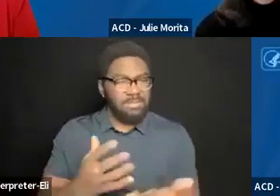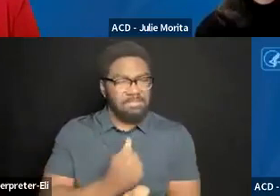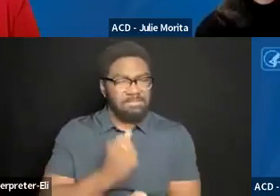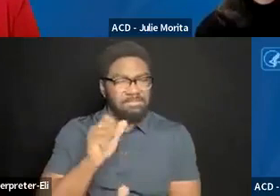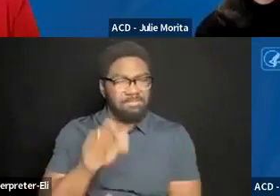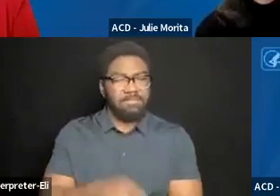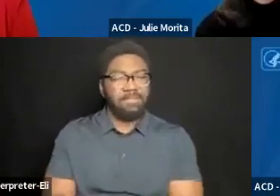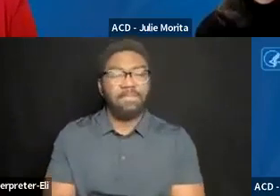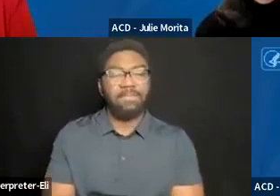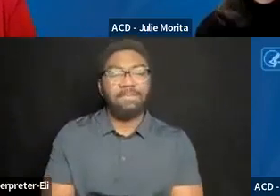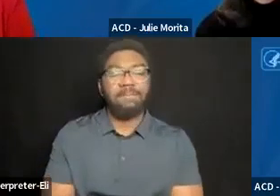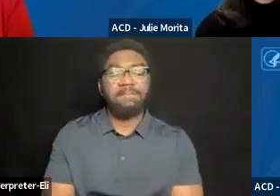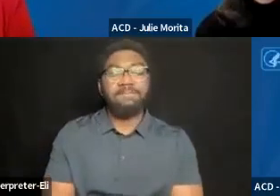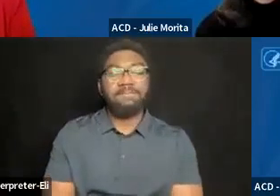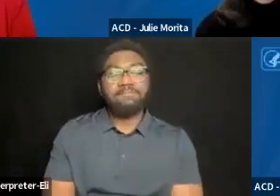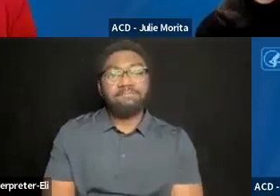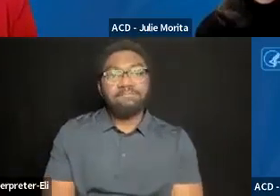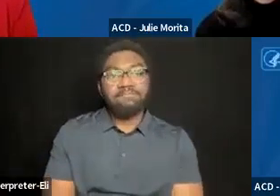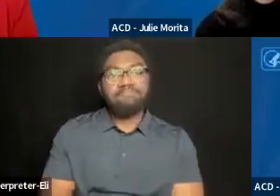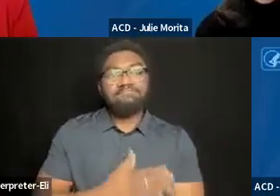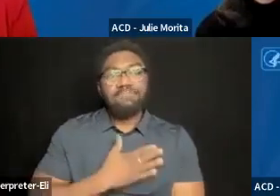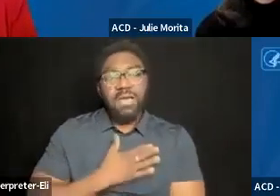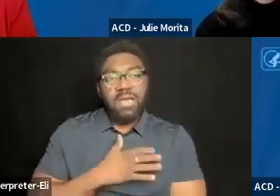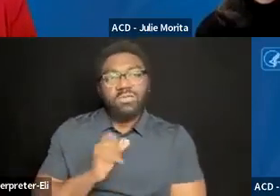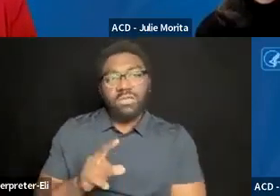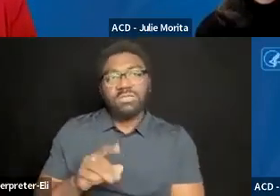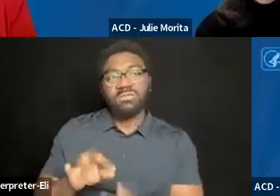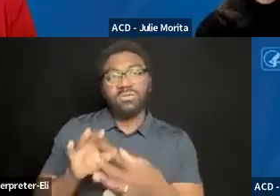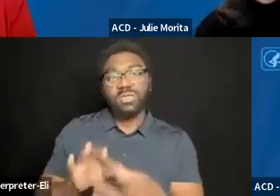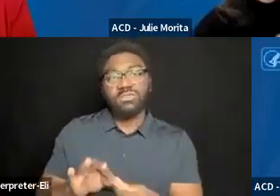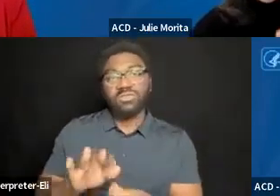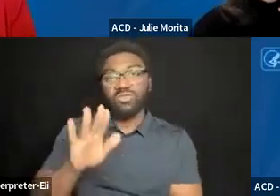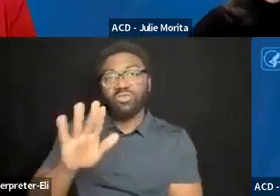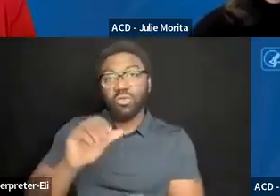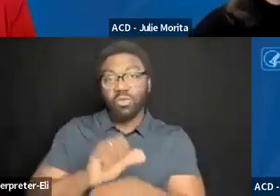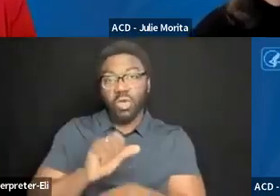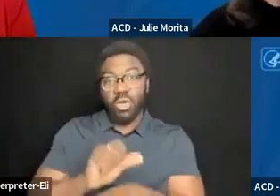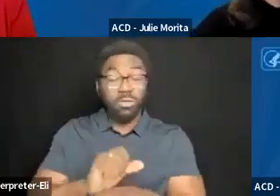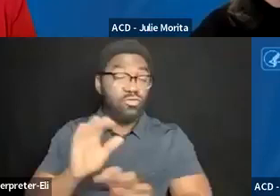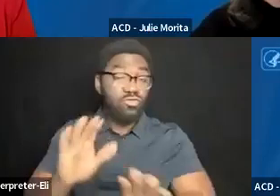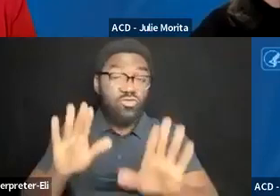which is great, to think about ways to break down the silos at CDC.